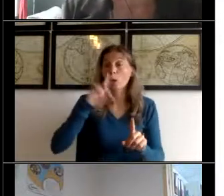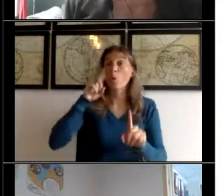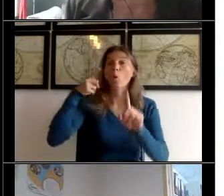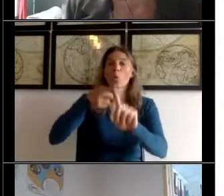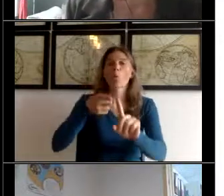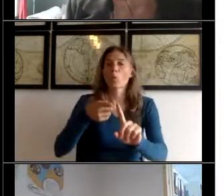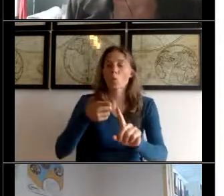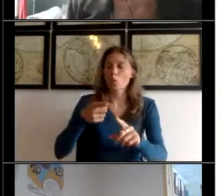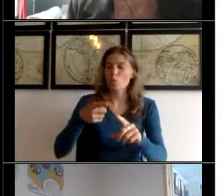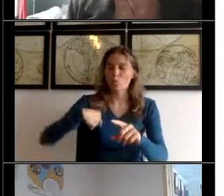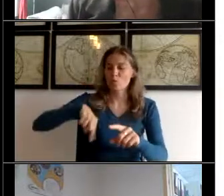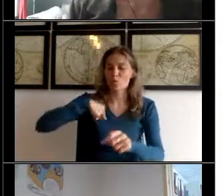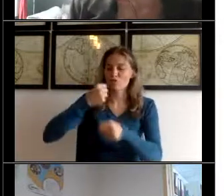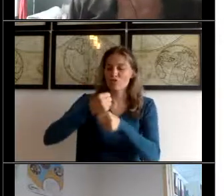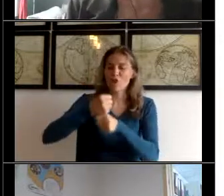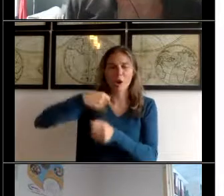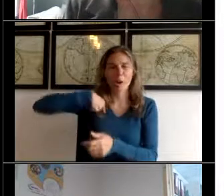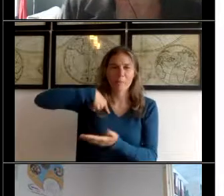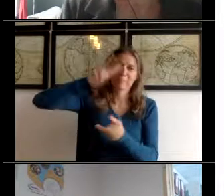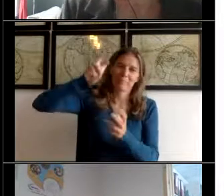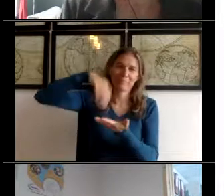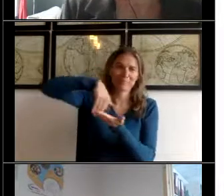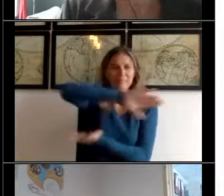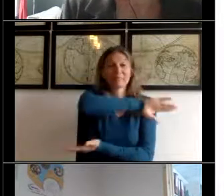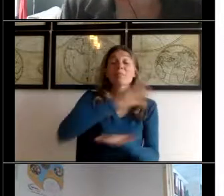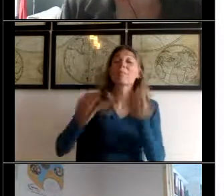That means, a volunteer might not always be required.